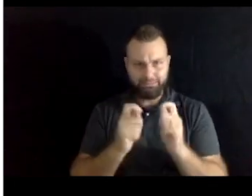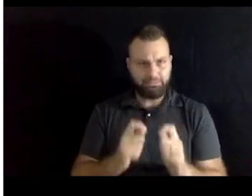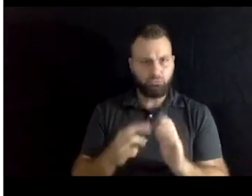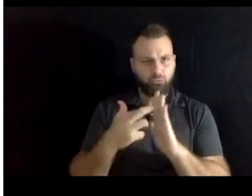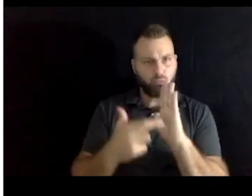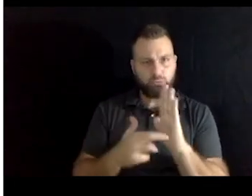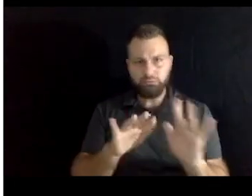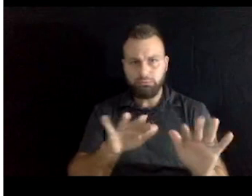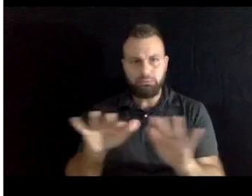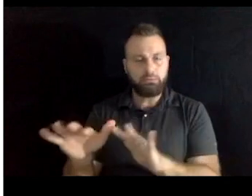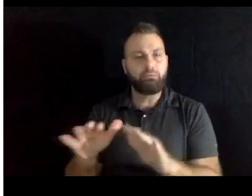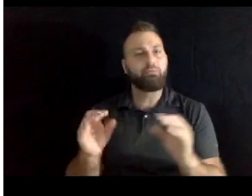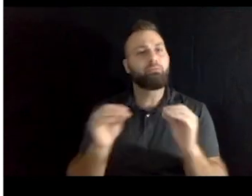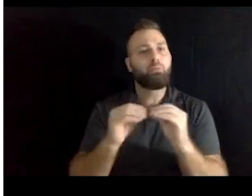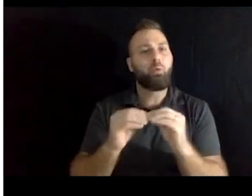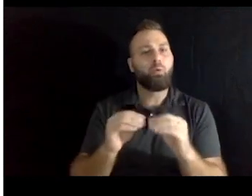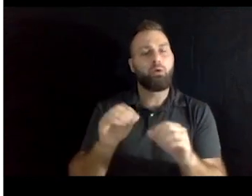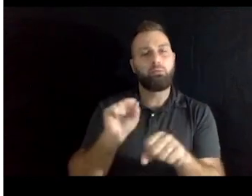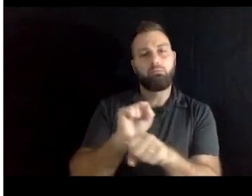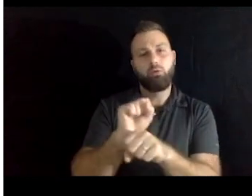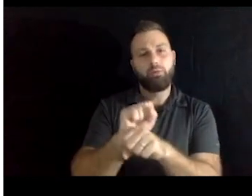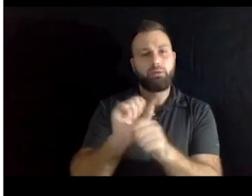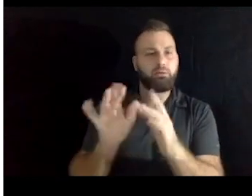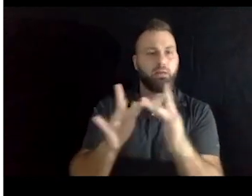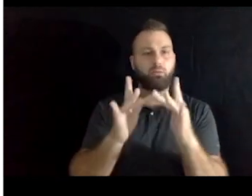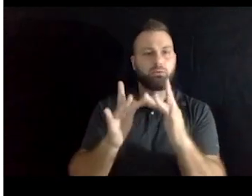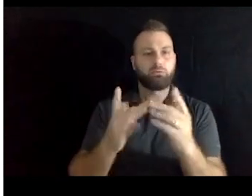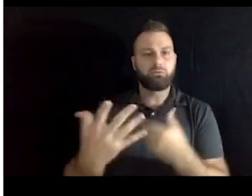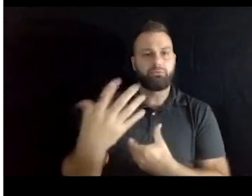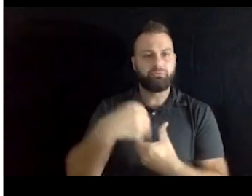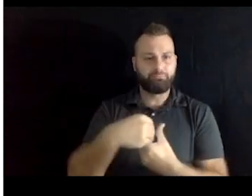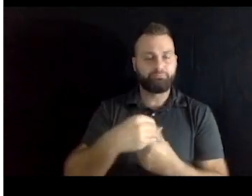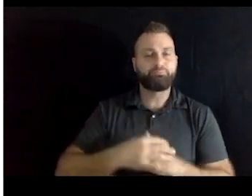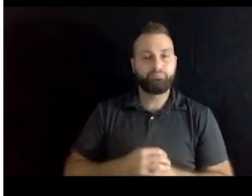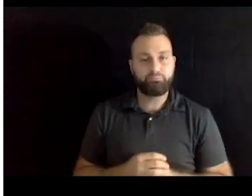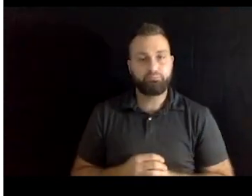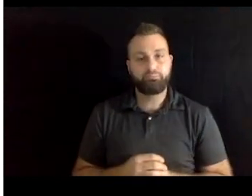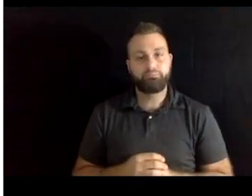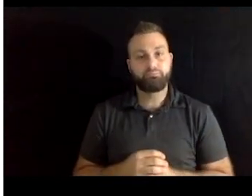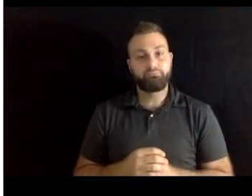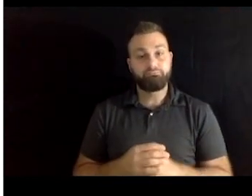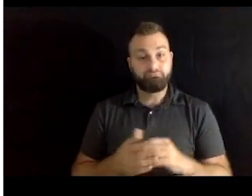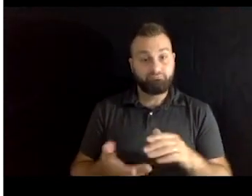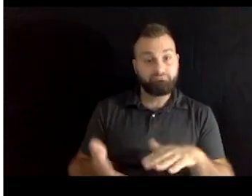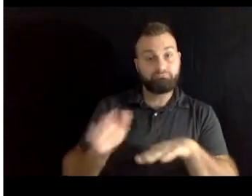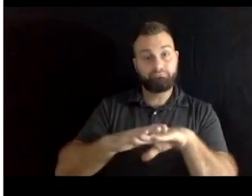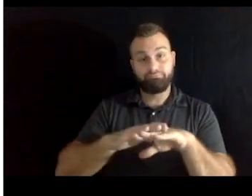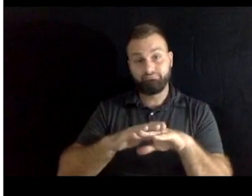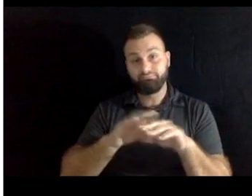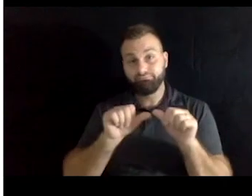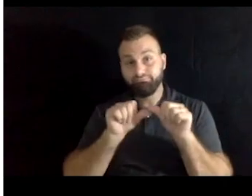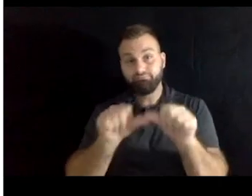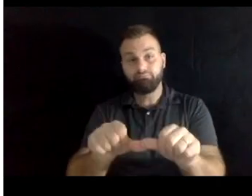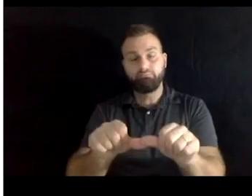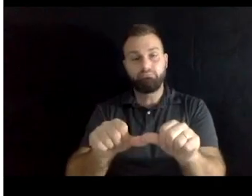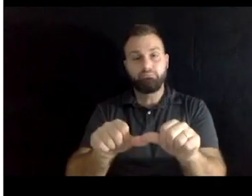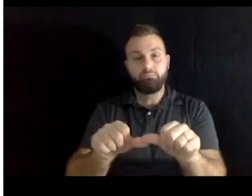employer networks more involved. There have been no substantial employment or earnings impacts from ticket. There's been a number of evaluations